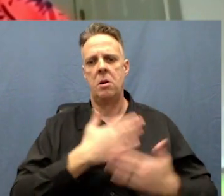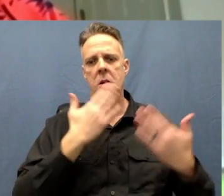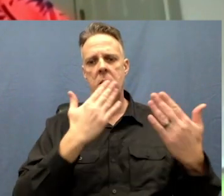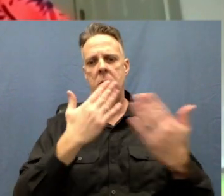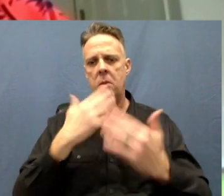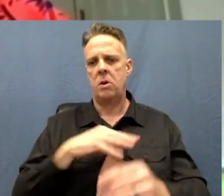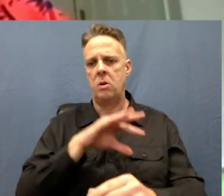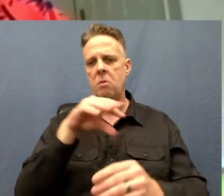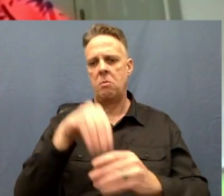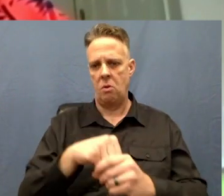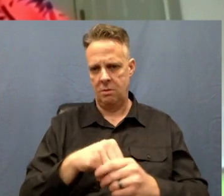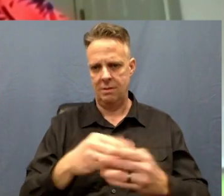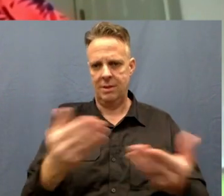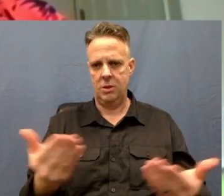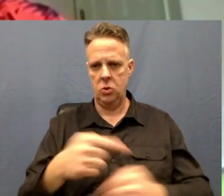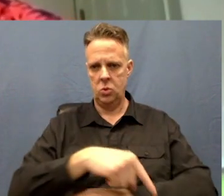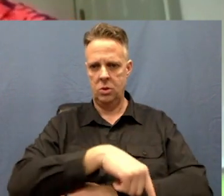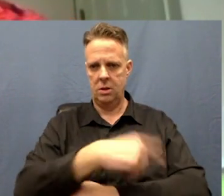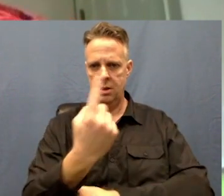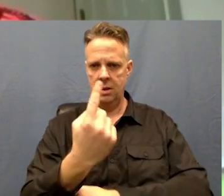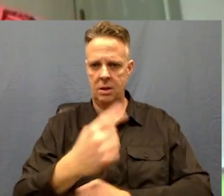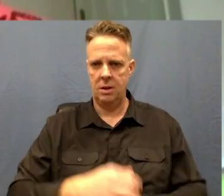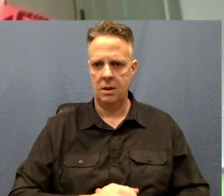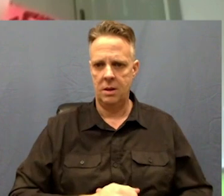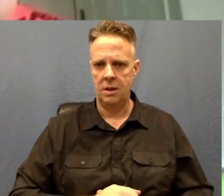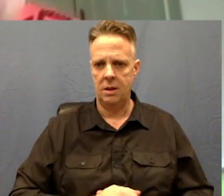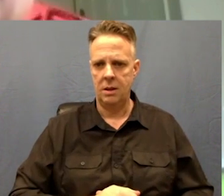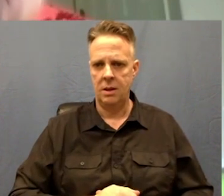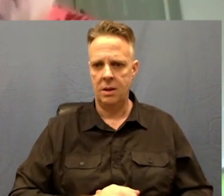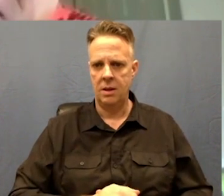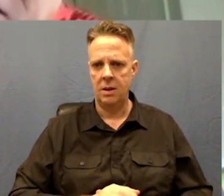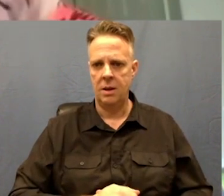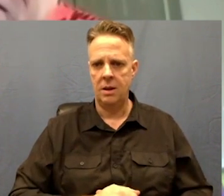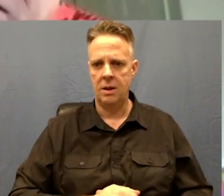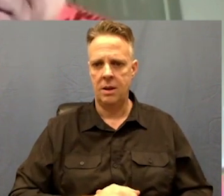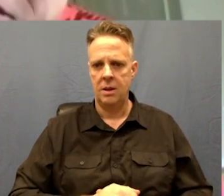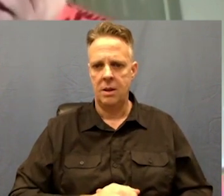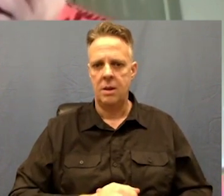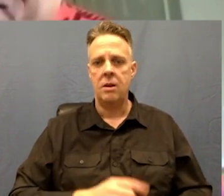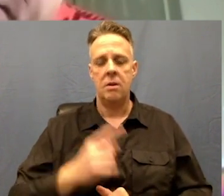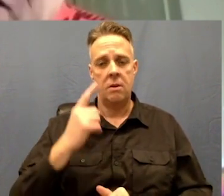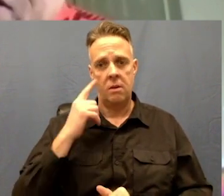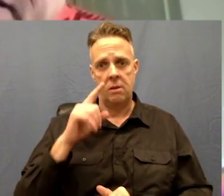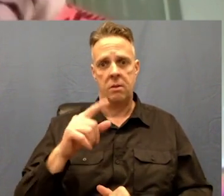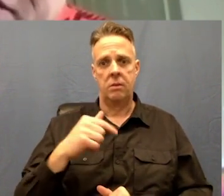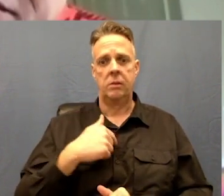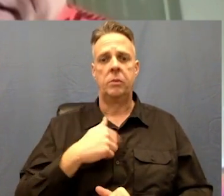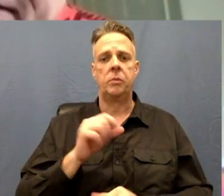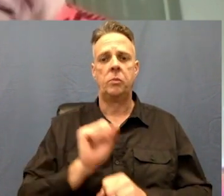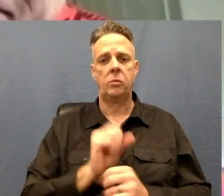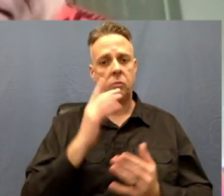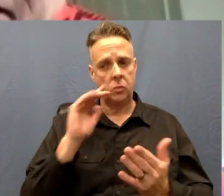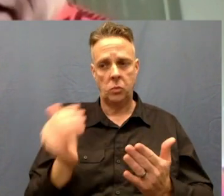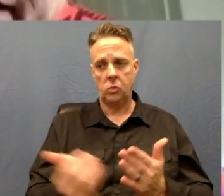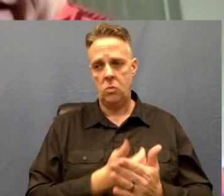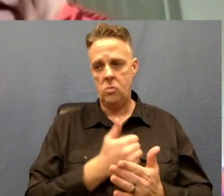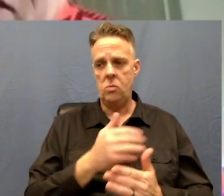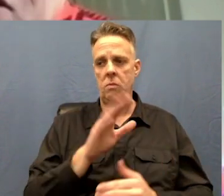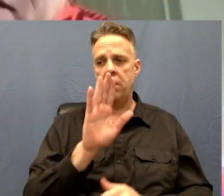THIS CONVERSATION. IT'S A VERY IMPORTANT CONVERSATION. AS A MEMBER OF THE NEW PORTLANDERS POLICY COMMISSION,